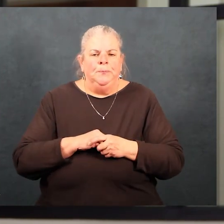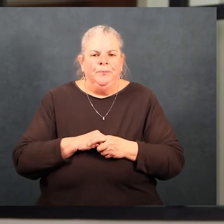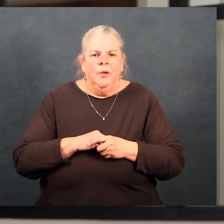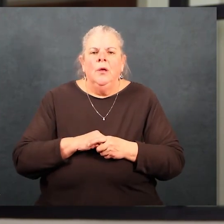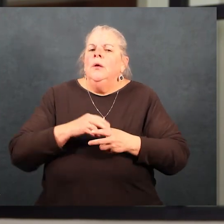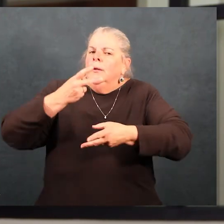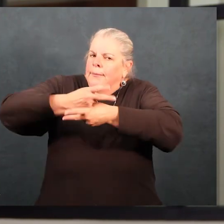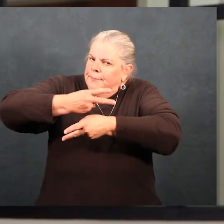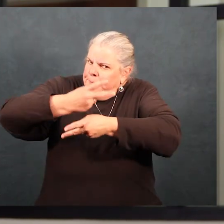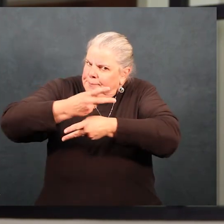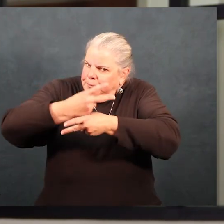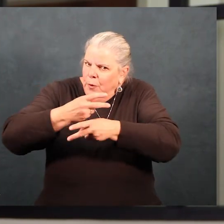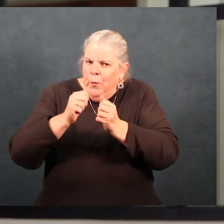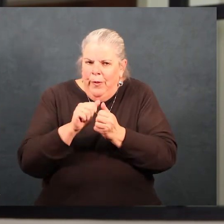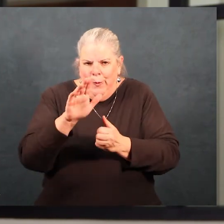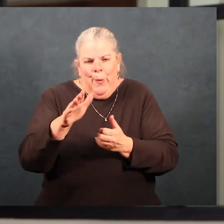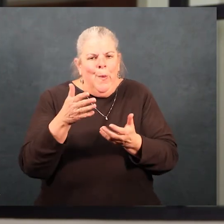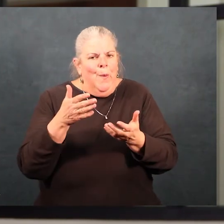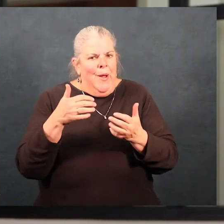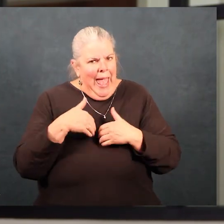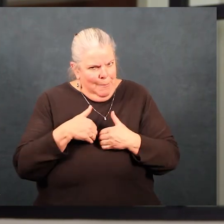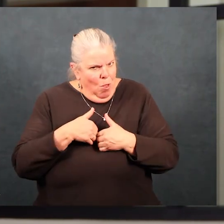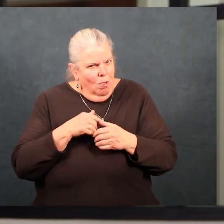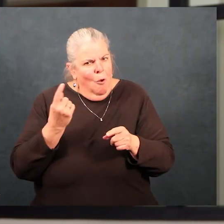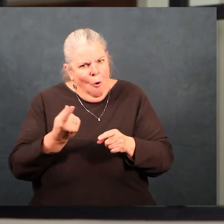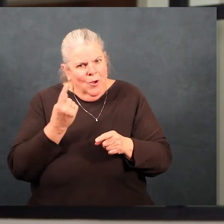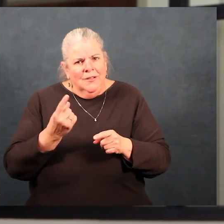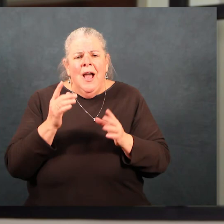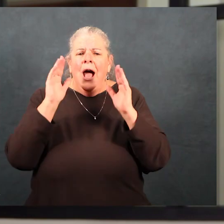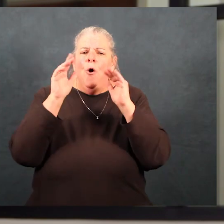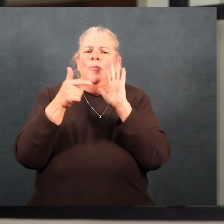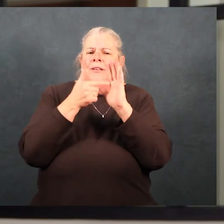with your animal. I hope this information has been helpful.